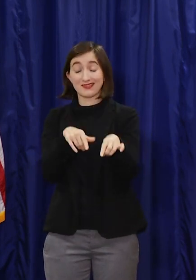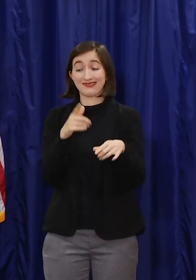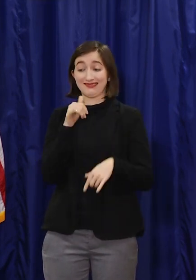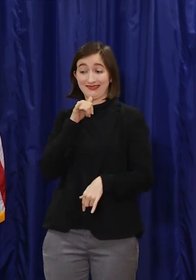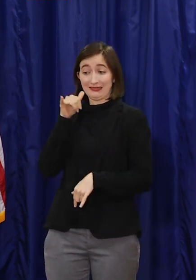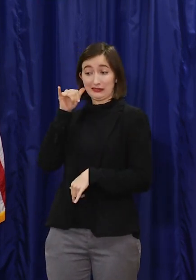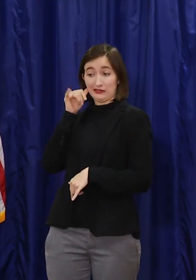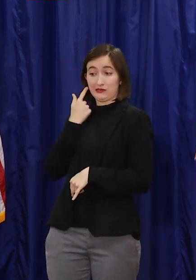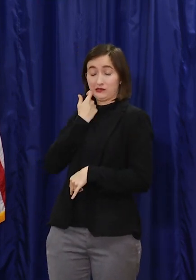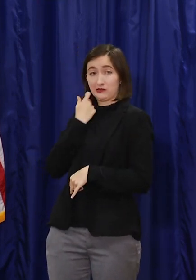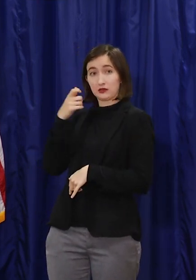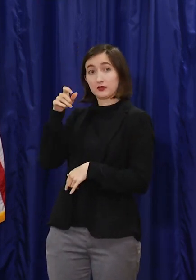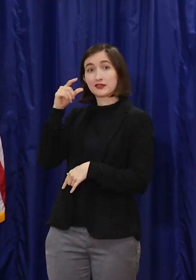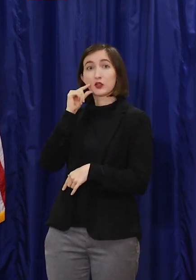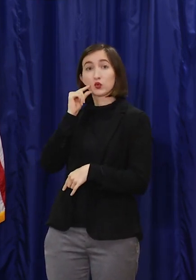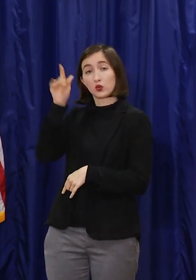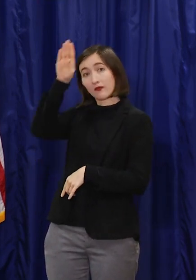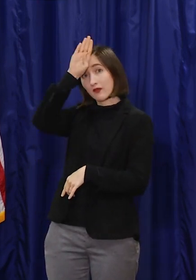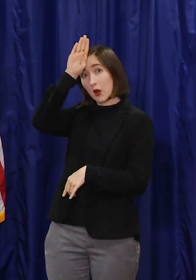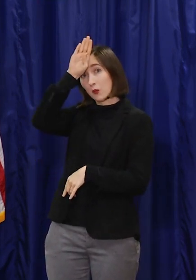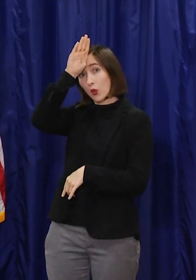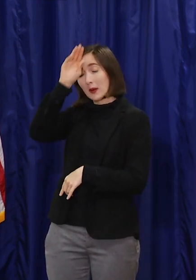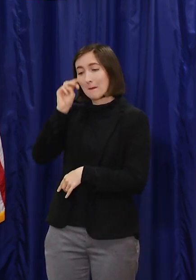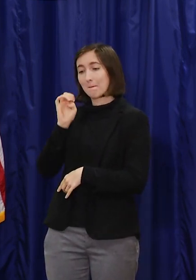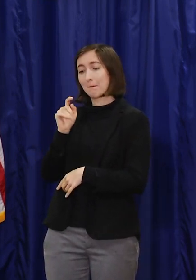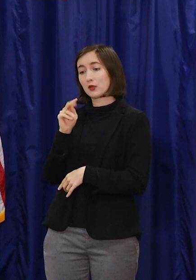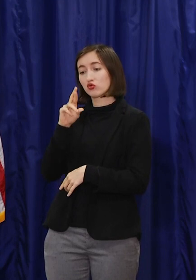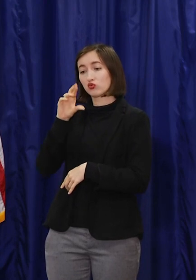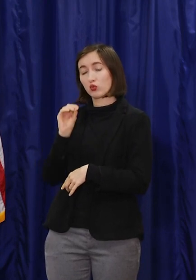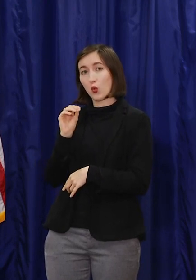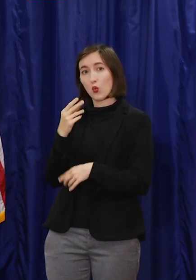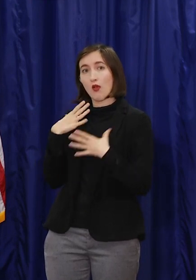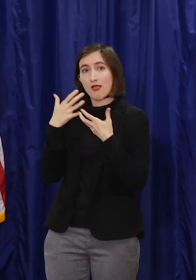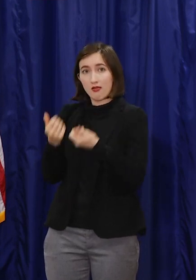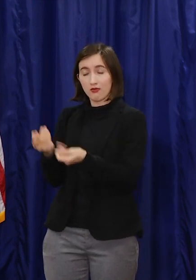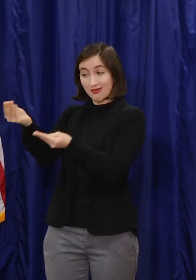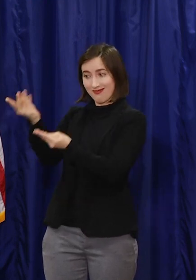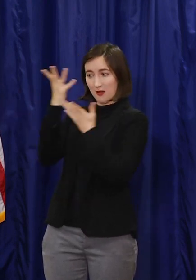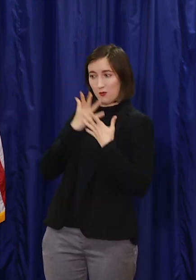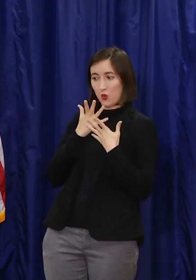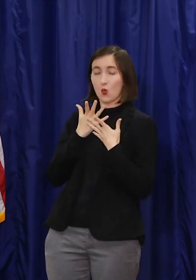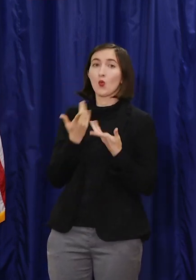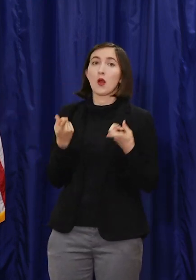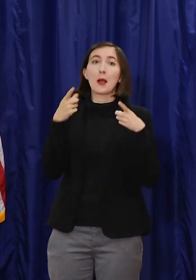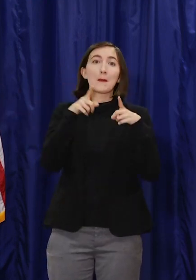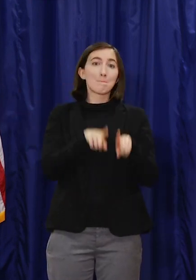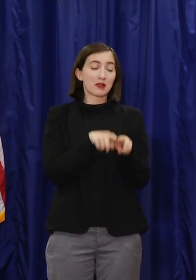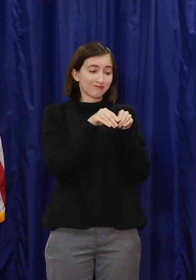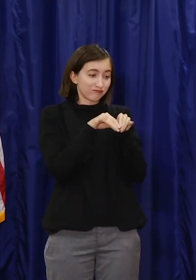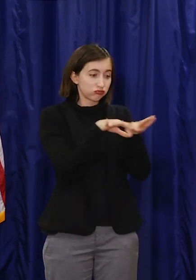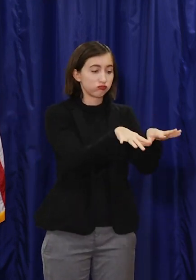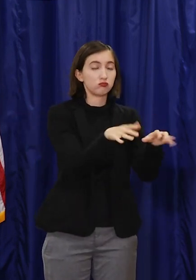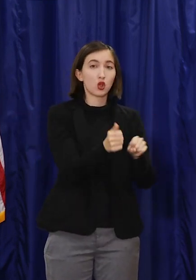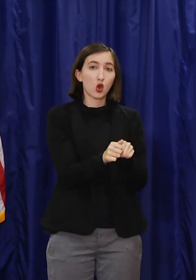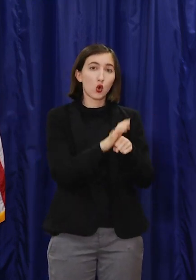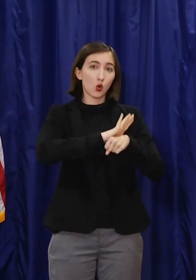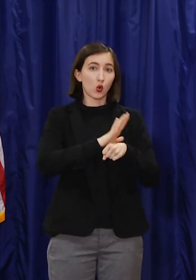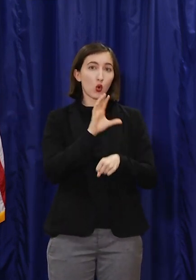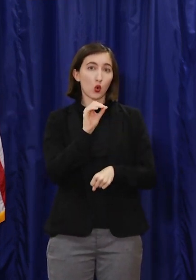CIRCUMSTANCES, INCLUDING EPIDEMICS AND PANDEMICS I'M MARC STEIN OF EPIDEMICS AND PANDEMICS I'M MARC STEIN OF THE NEW YORK TIMES REPORTS THAT AND PANDEMICS I'M MARC STEIN OF THE NEW YORK TIMES REPORTS THAT 2 SPURS TO JOHN MURRAY THE NEW YORK TIMES REPORTS THAT 2 SPURS TO JOHN MURRAY AND TREY LYLES WILL STILL GET 2 SPURS TO JOHN MURRAY AND TREY LYLES WILL STILL GET PAID IS IN BE A GAME FOR NOT